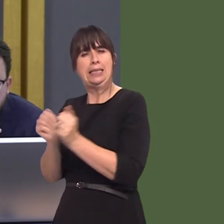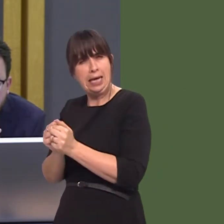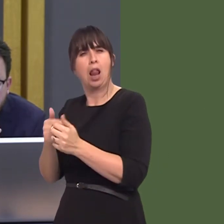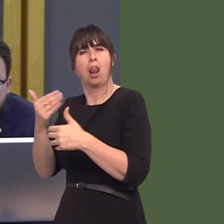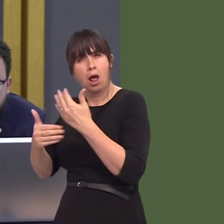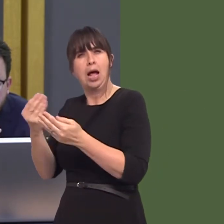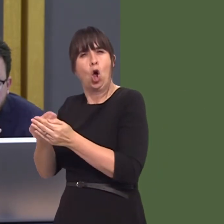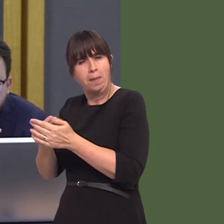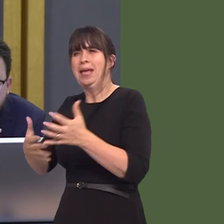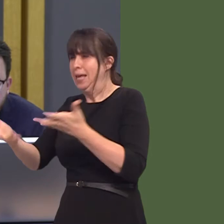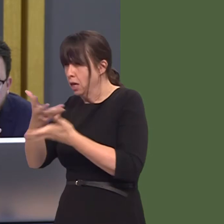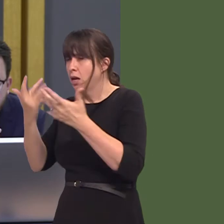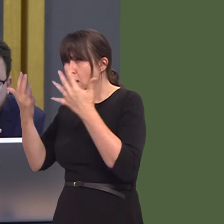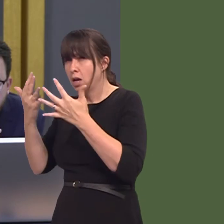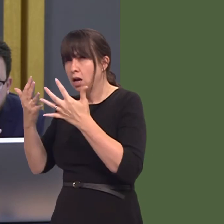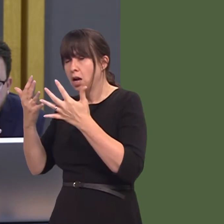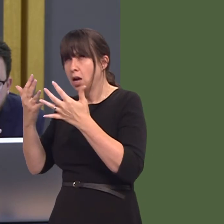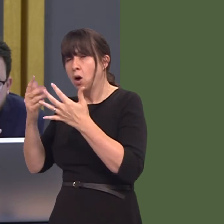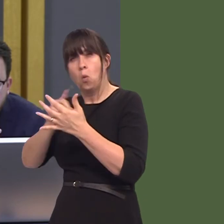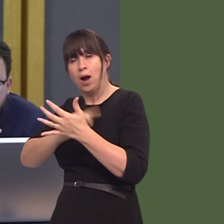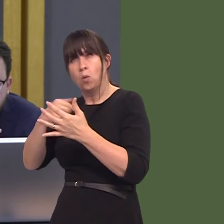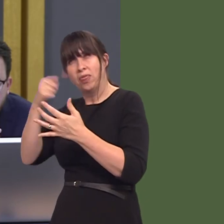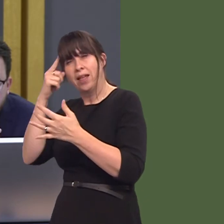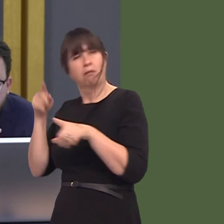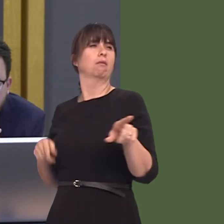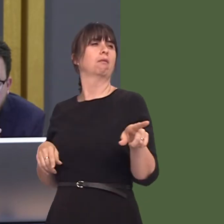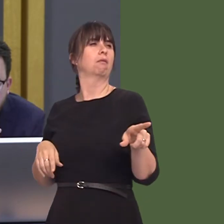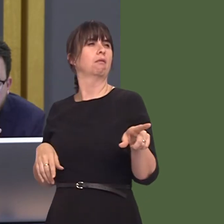Would he venture to think that there is scope here for some creative thinking, in the large